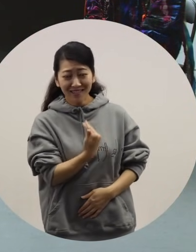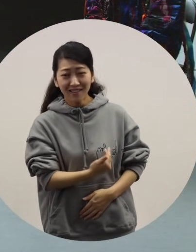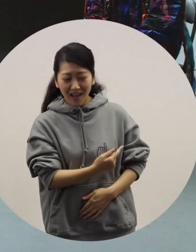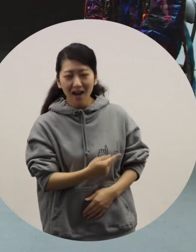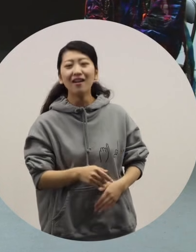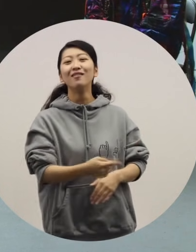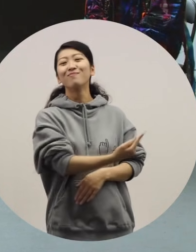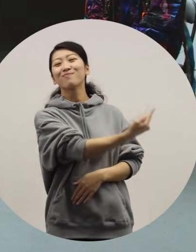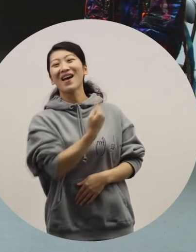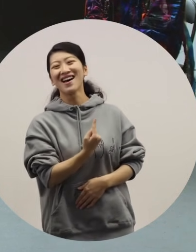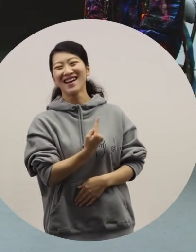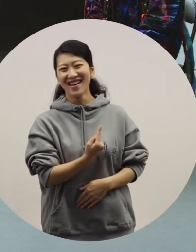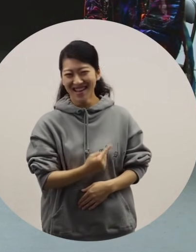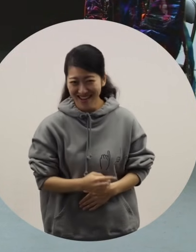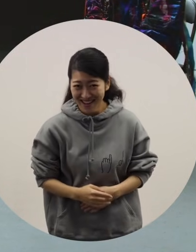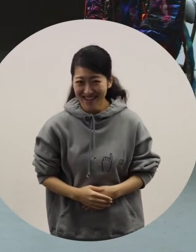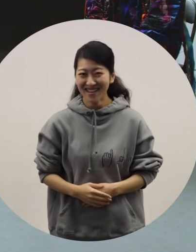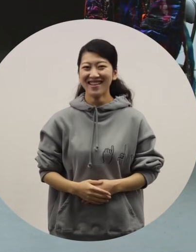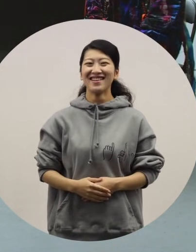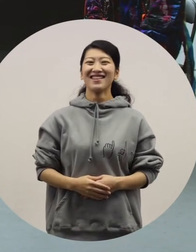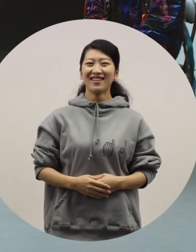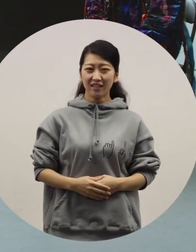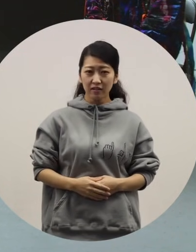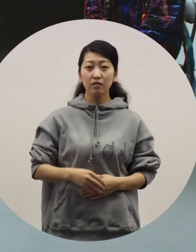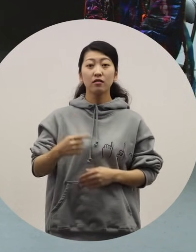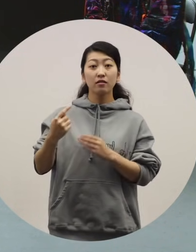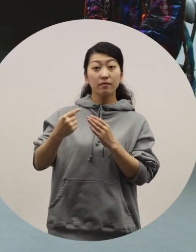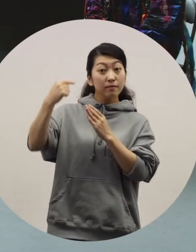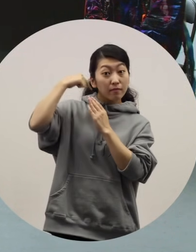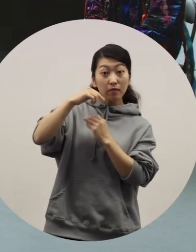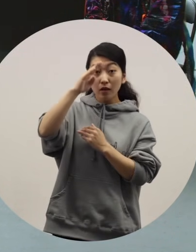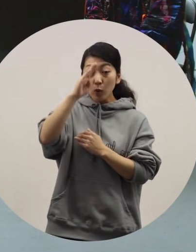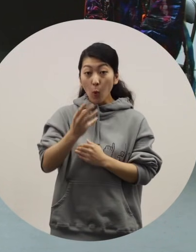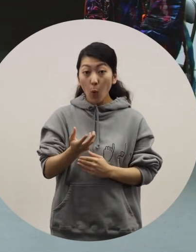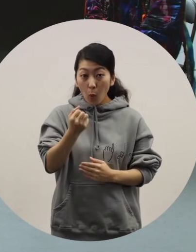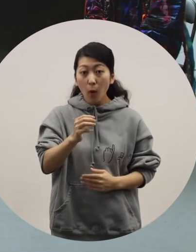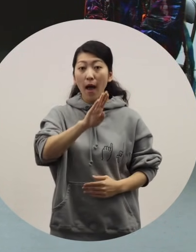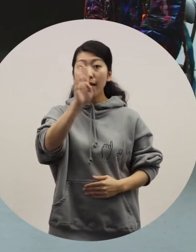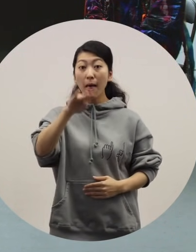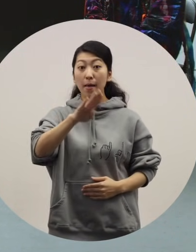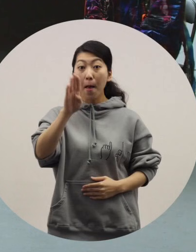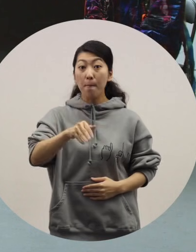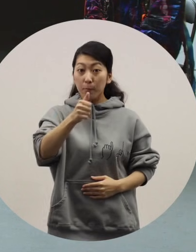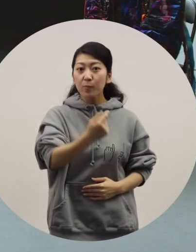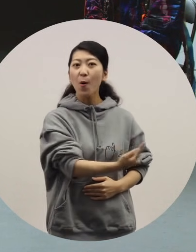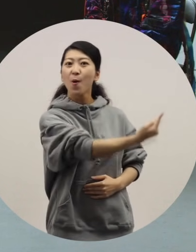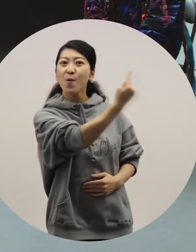Moreover, I'm happy that I could invite GenGen, who has neural hearing loss.